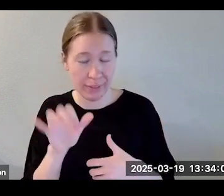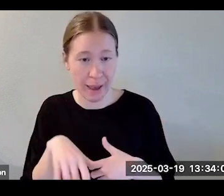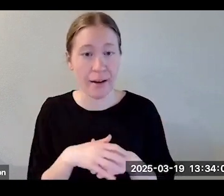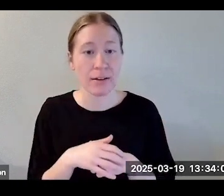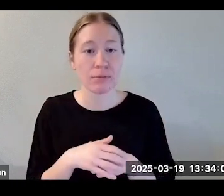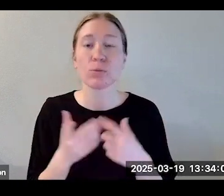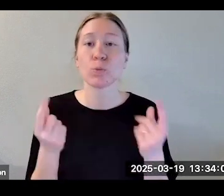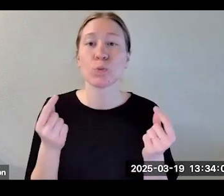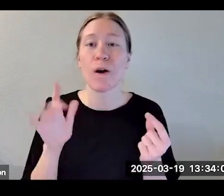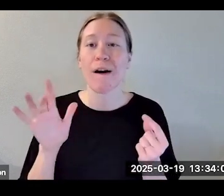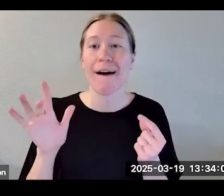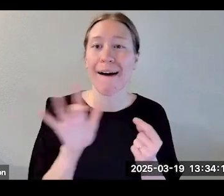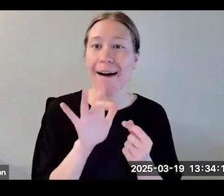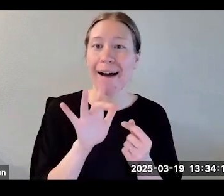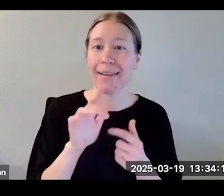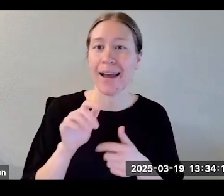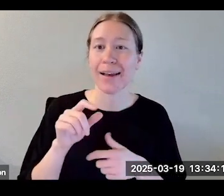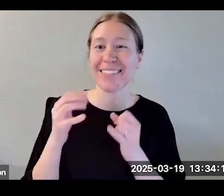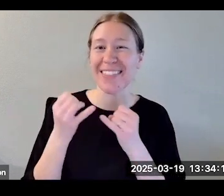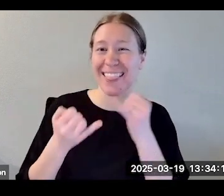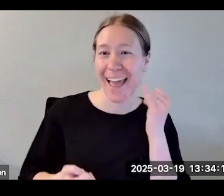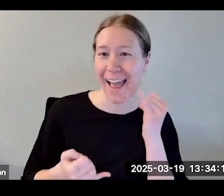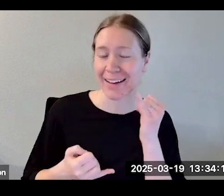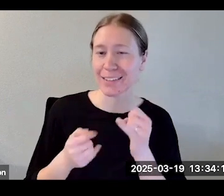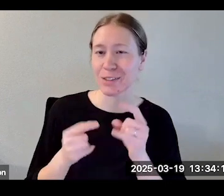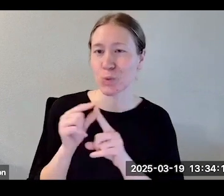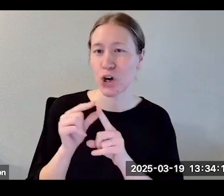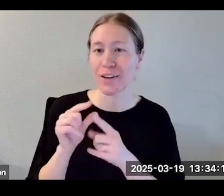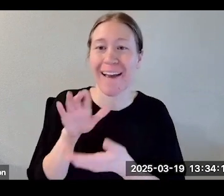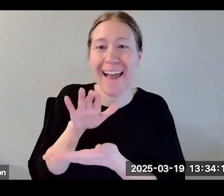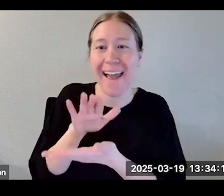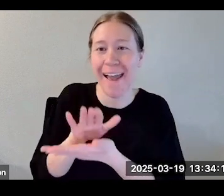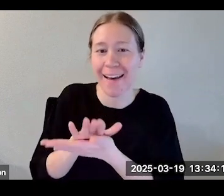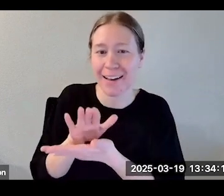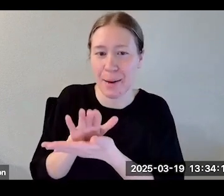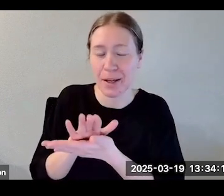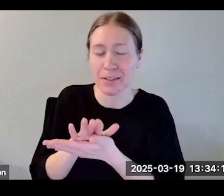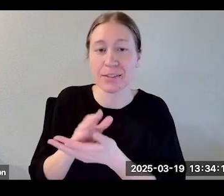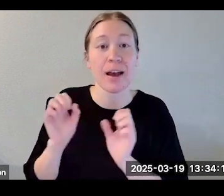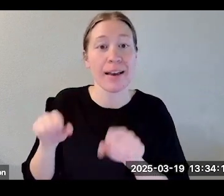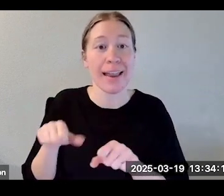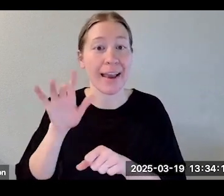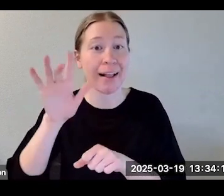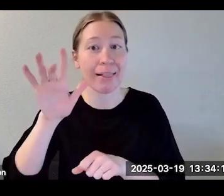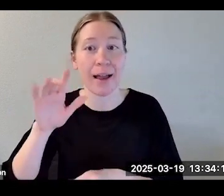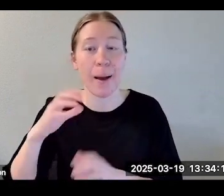and I can go into paragraph spacing. What I can do is change my line spacing,